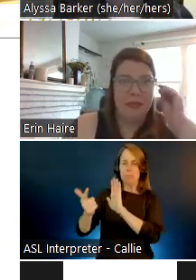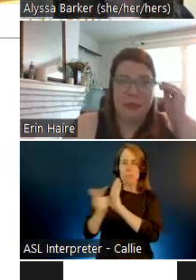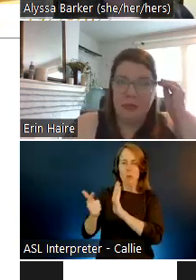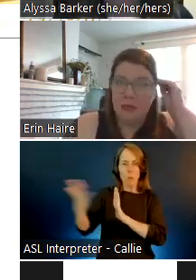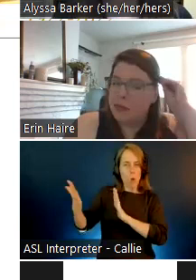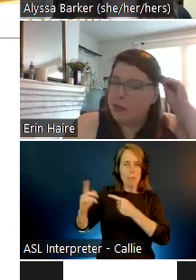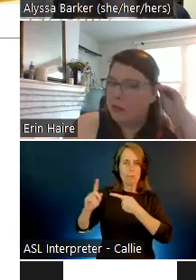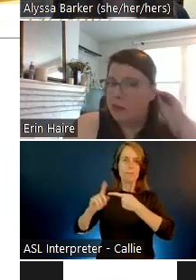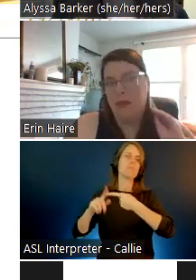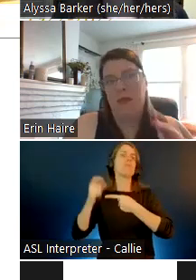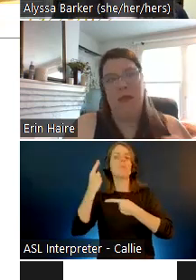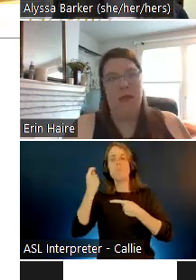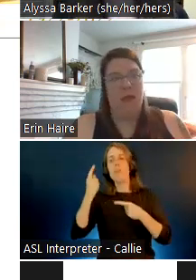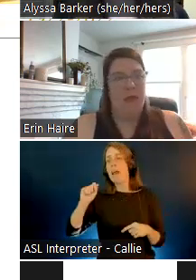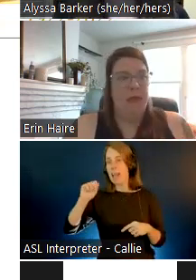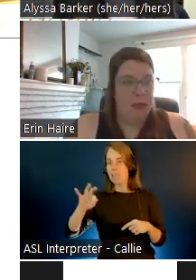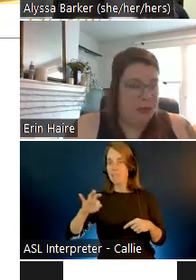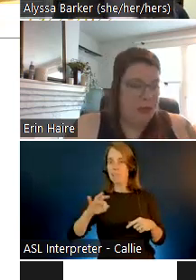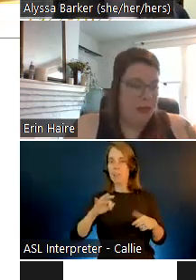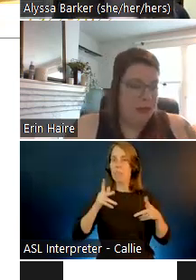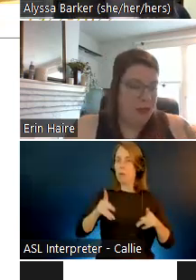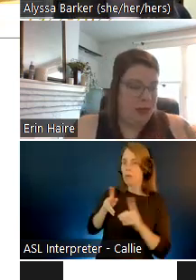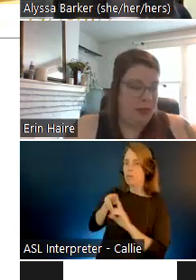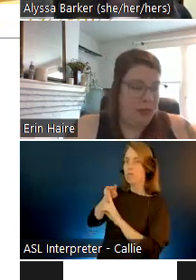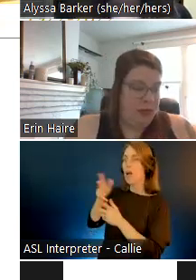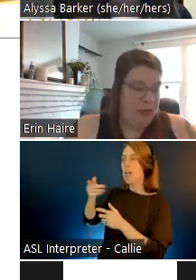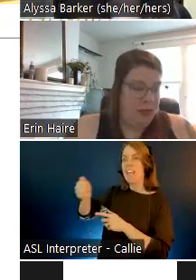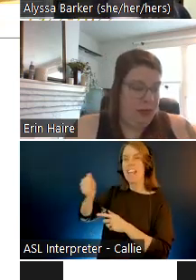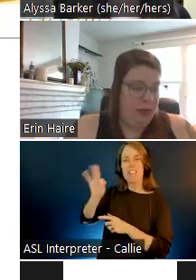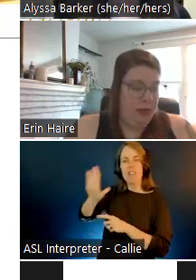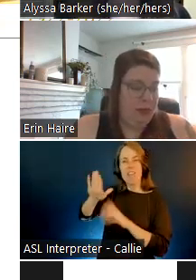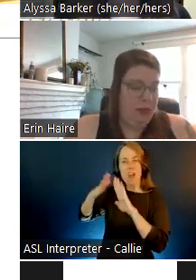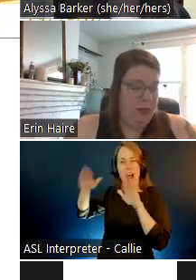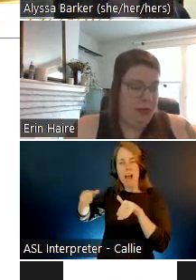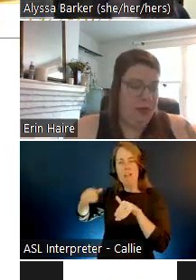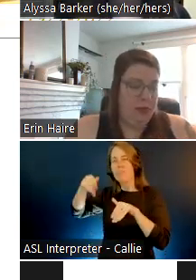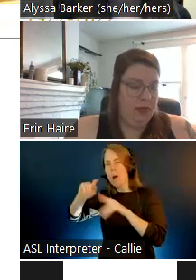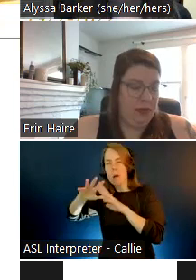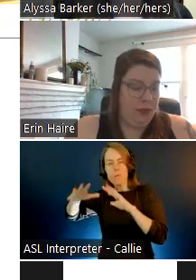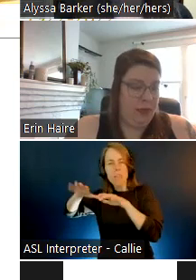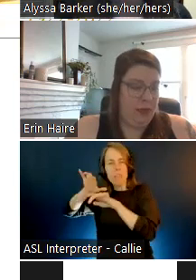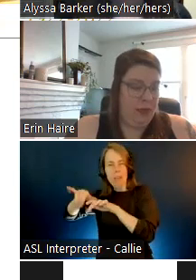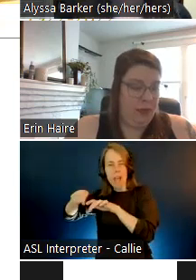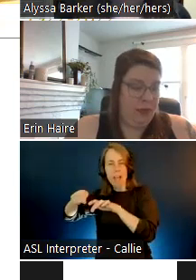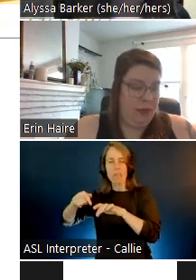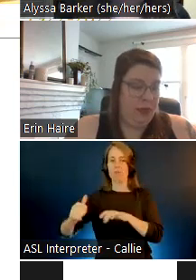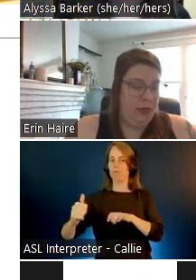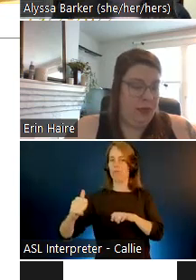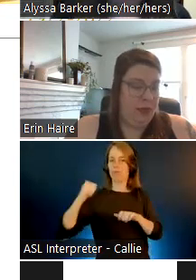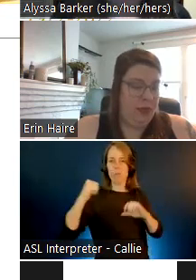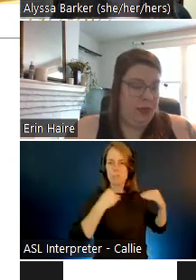available and that term make available is very broad and includes so many different actions um